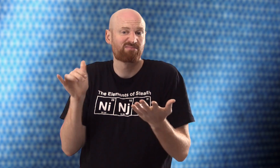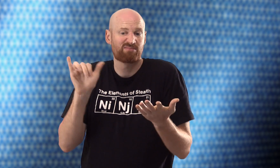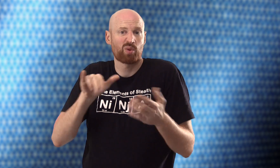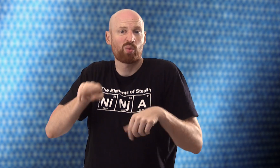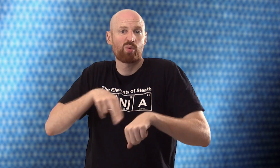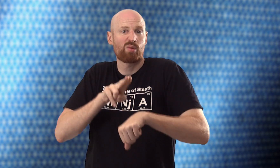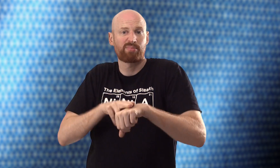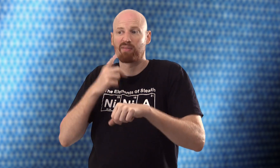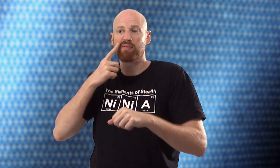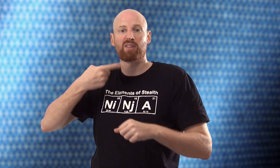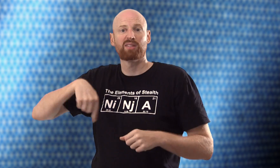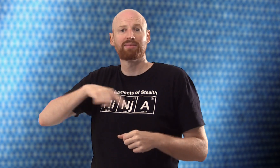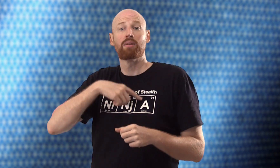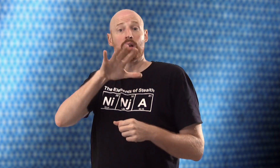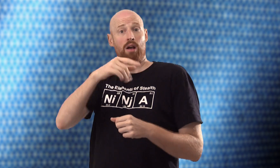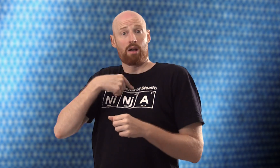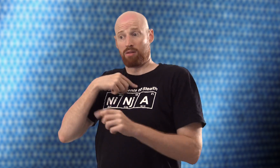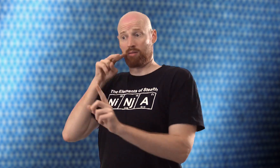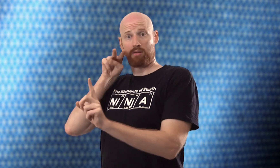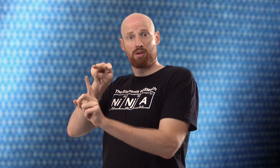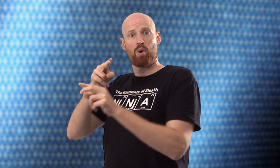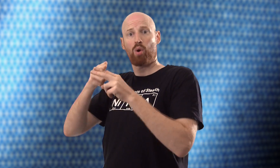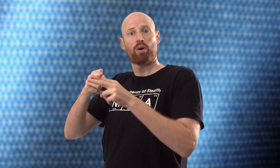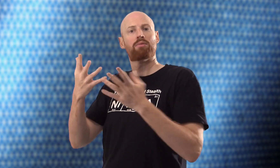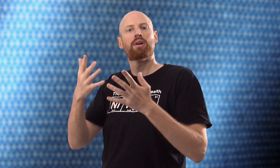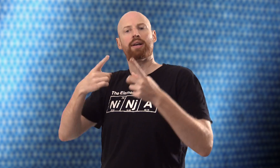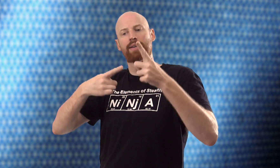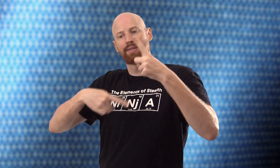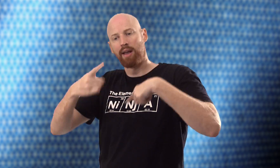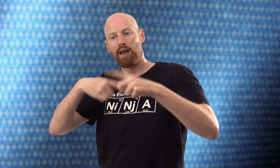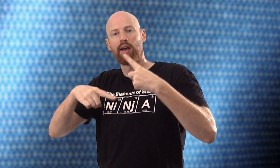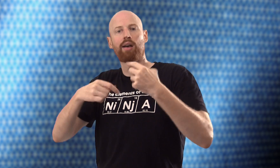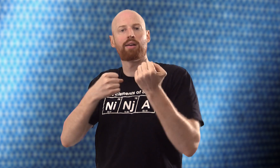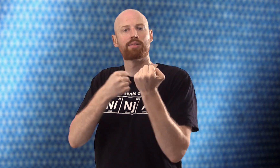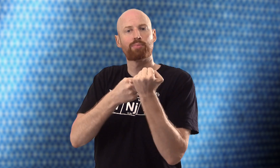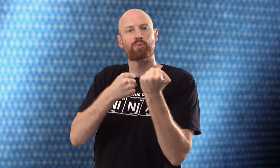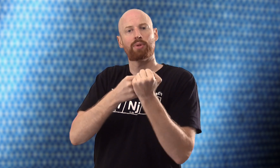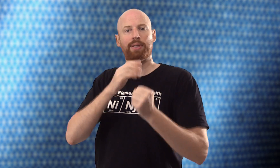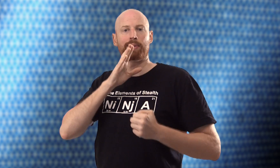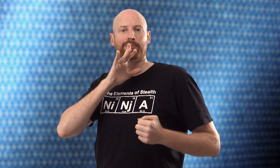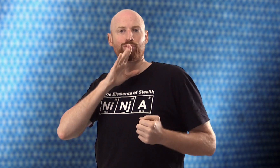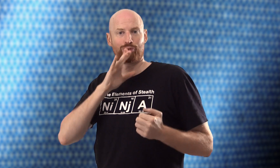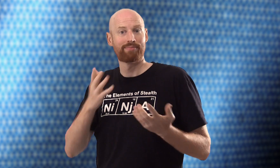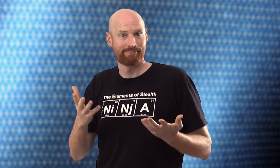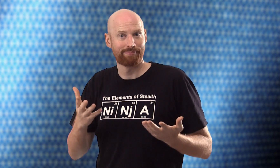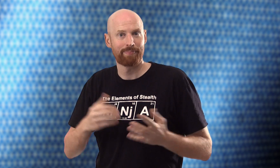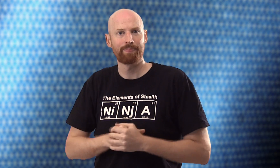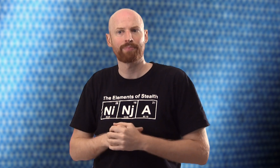kind of talking and signing a little bit. That was kind of our norm for us. We called that "sign supported speech"